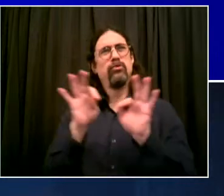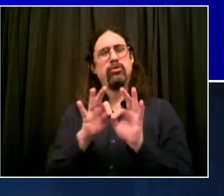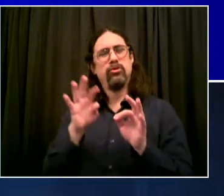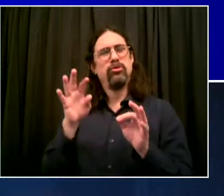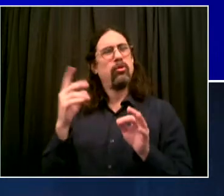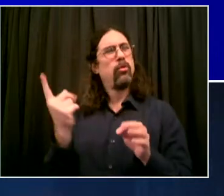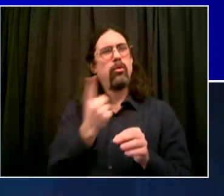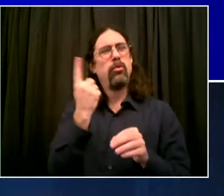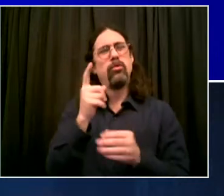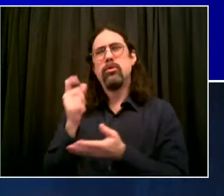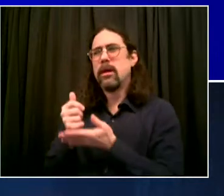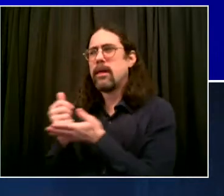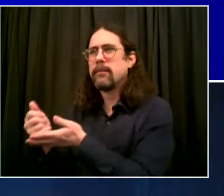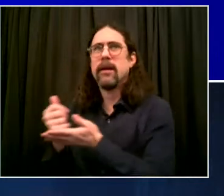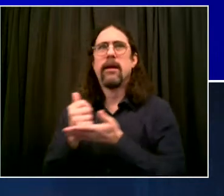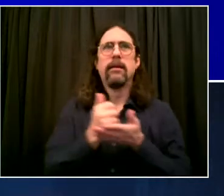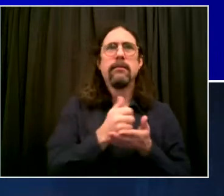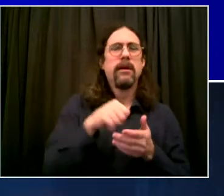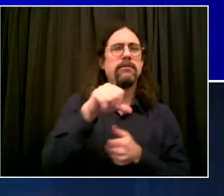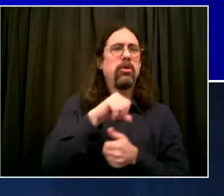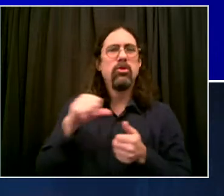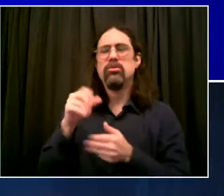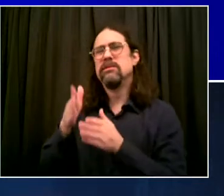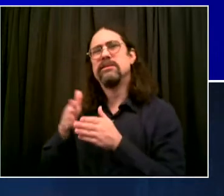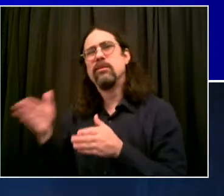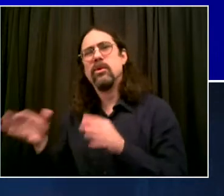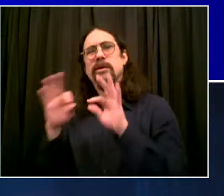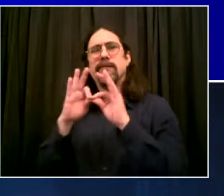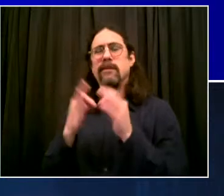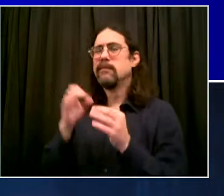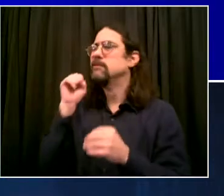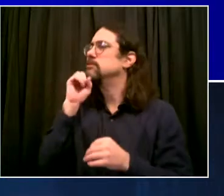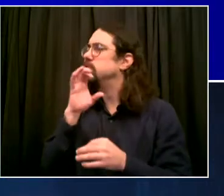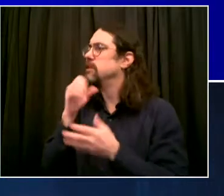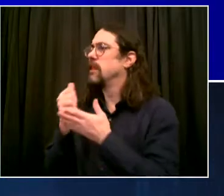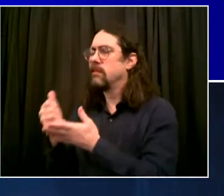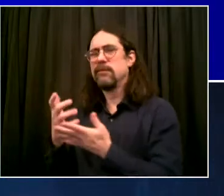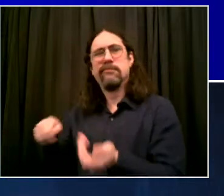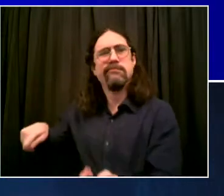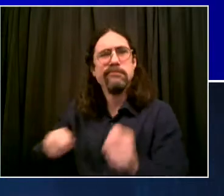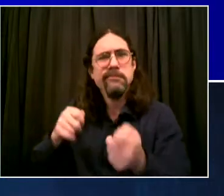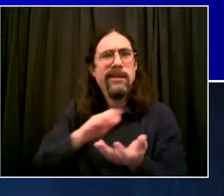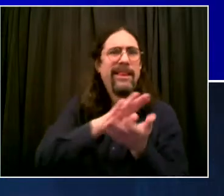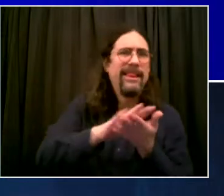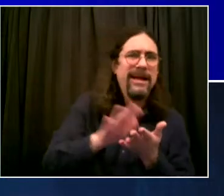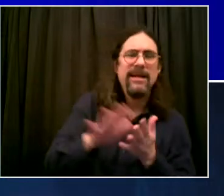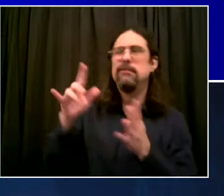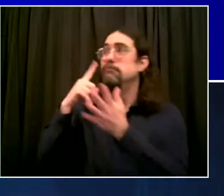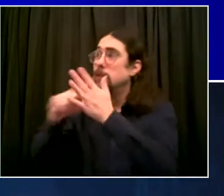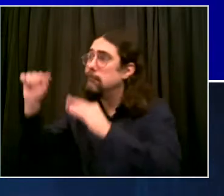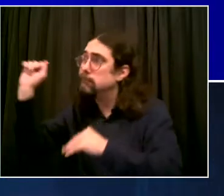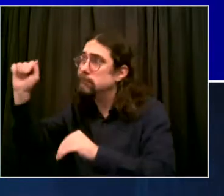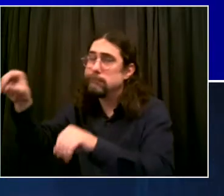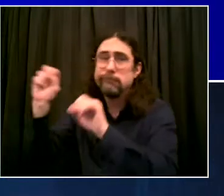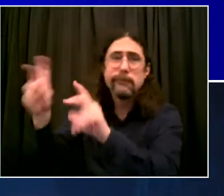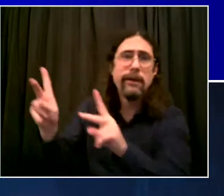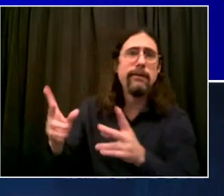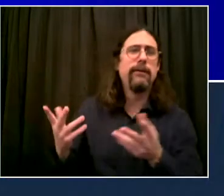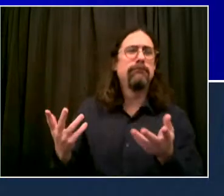ACEH H THOER. THE BEAUTY OF THIS PLACE, THERE IS A SENIOR R TCIIZIZN E IN YOUR NEIGHBORHOOD OR SOMEONE WHOHO COULD REALLY USE